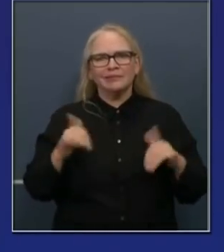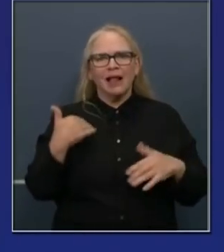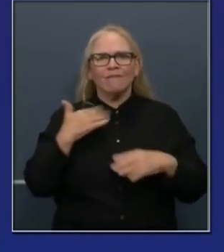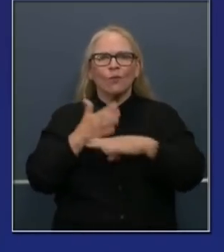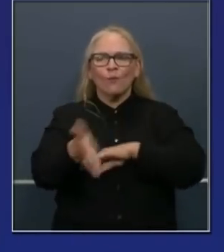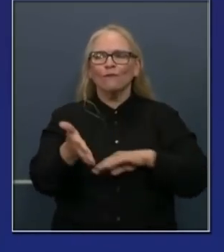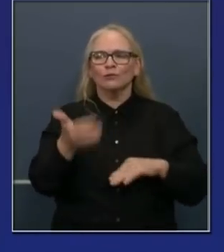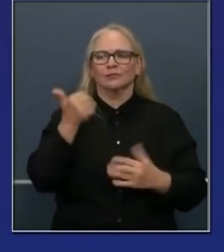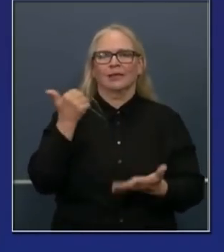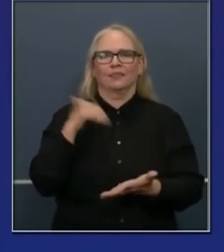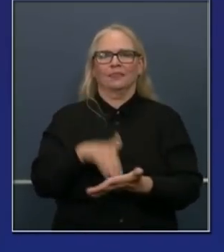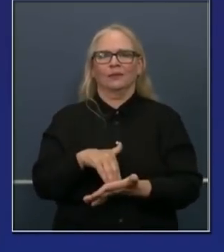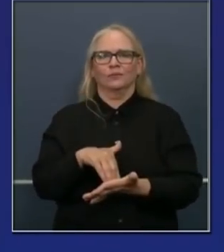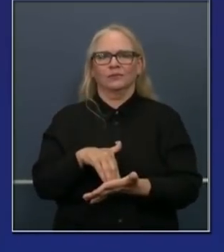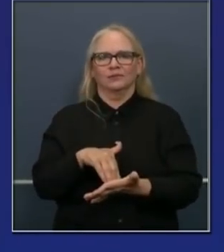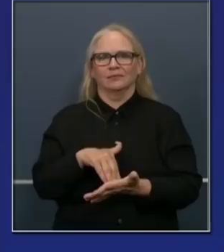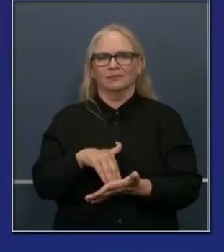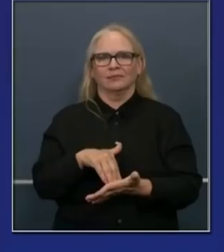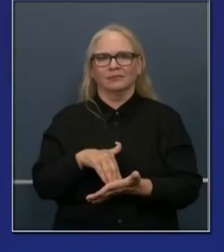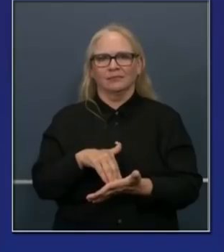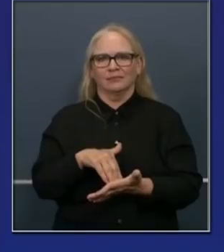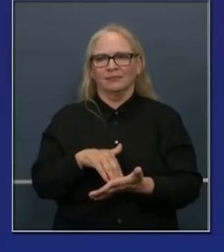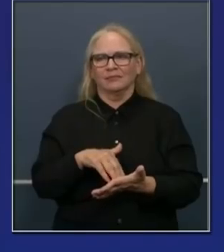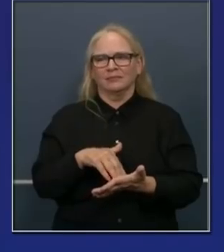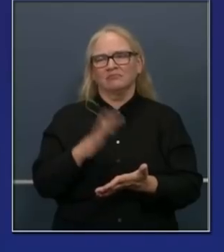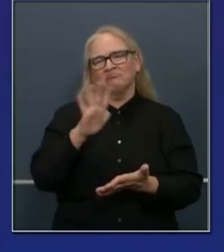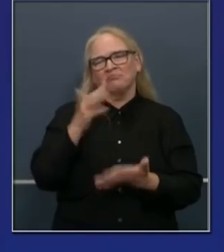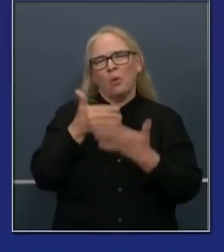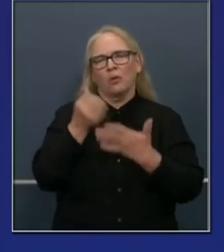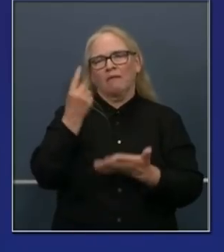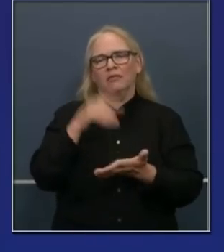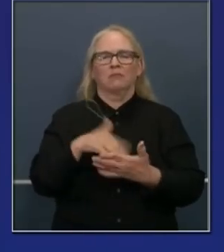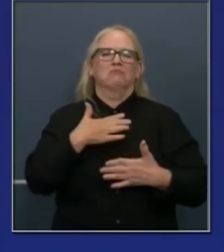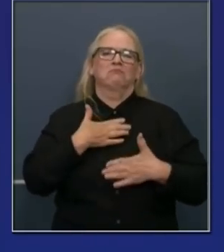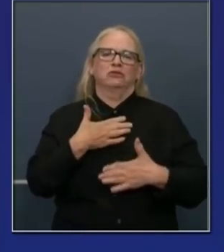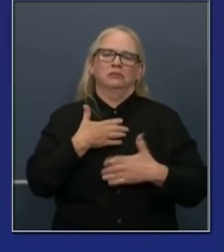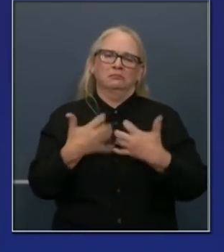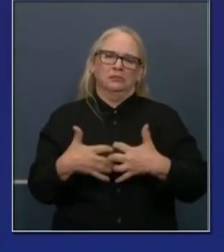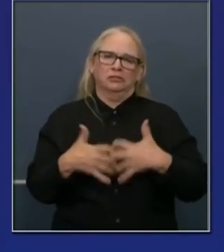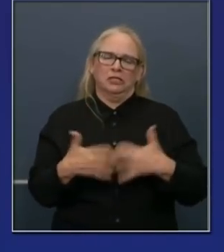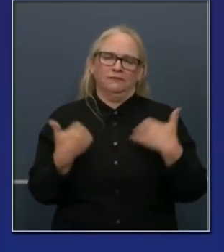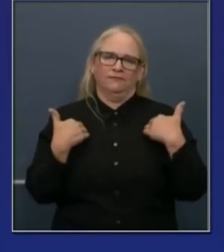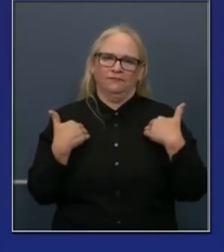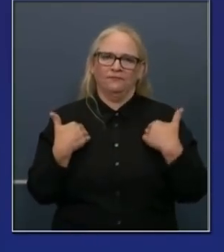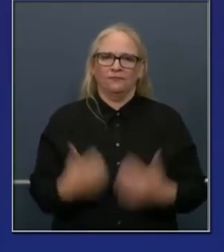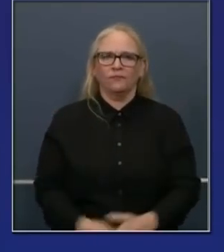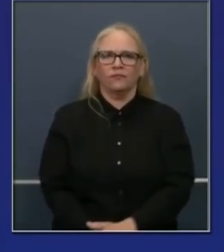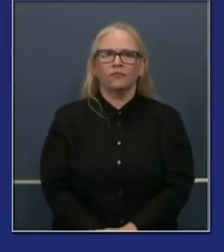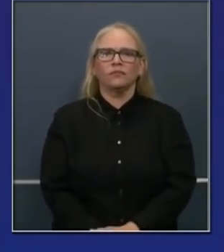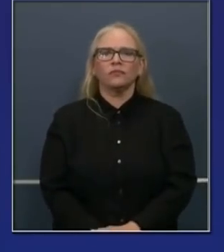I PRESENTED THESE SLIDES TO YOU ON MONDAY. STILL MORE THAN 10,000 VENTILATORS AVAILABLE BUT